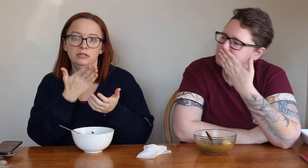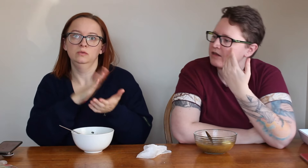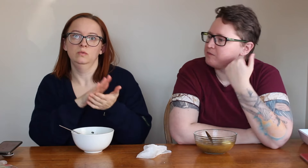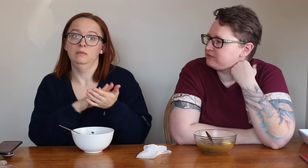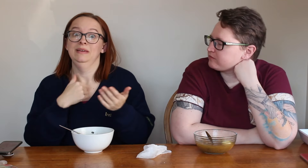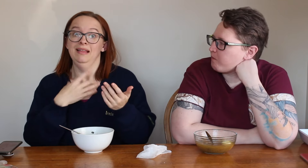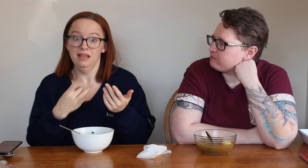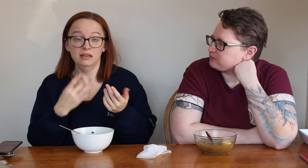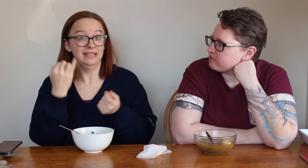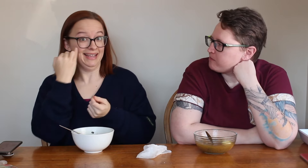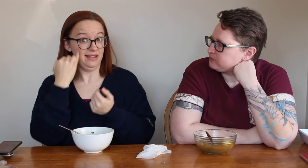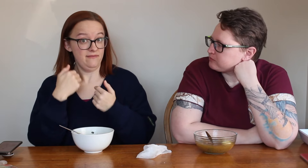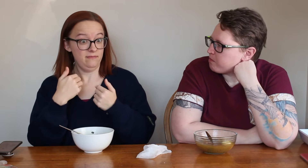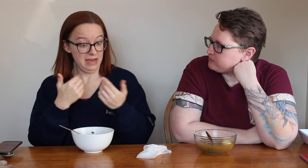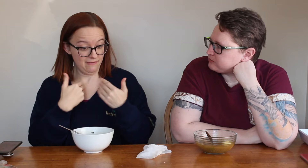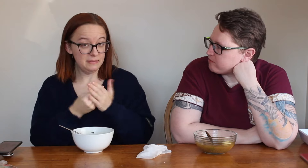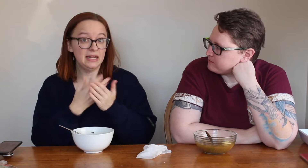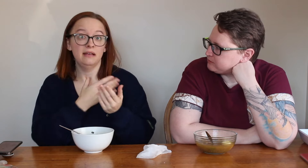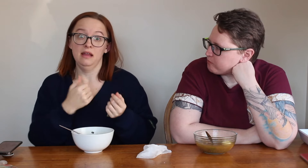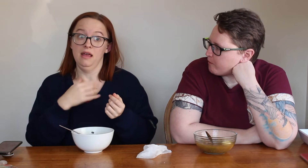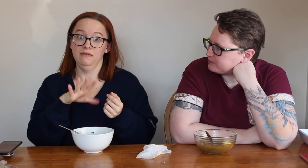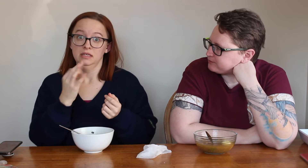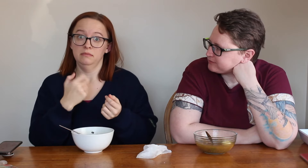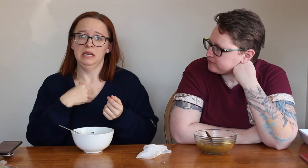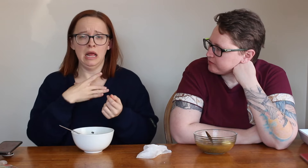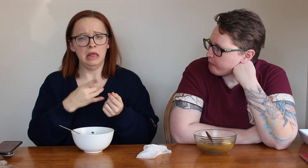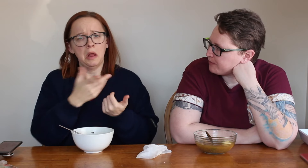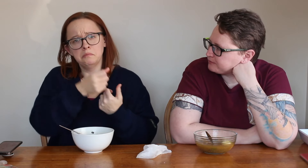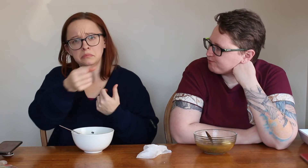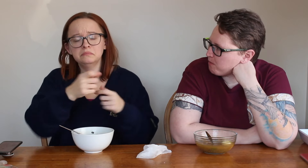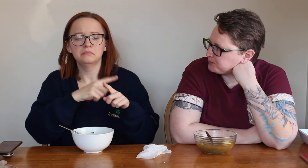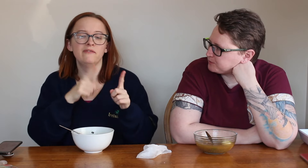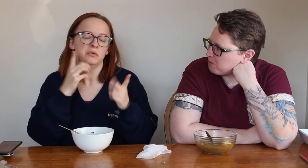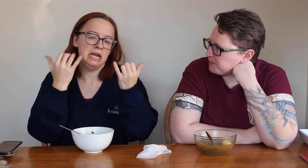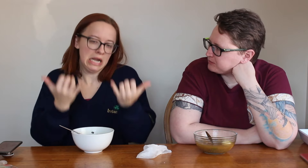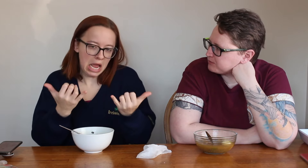Um schooling system, so I mean if we wanted to put him in school it'd have to be a private school and they're expensive